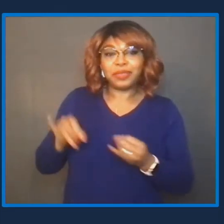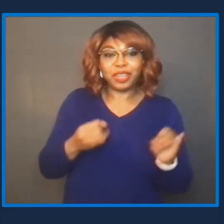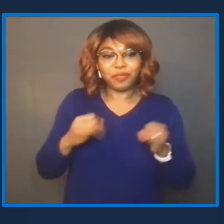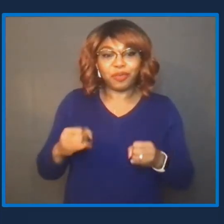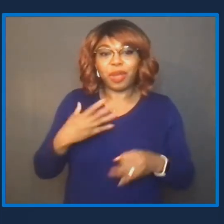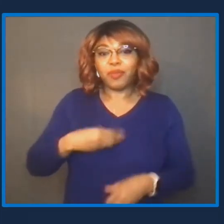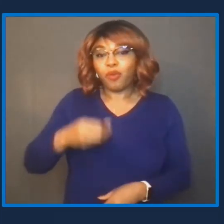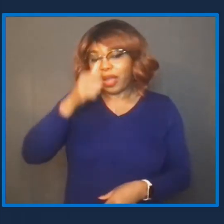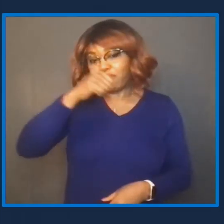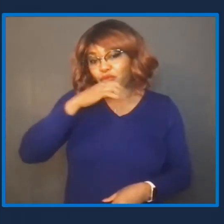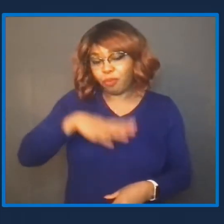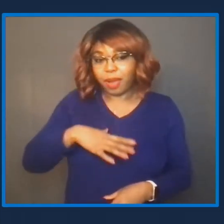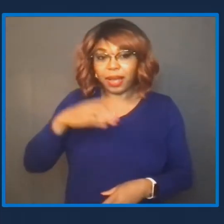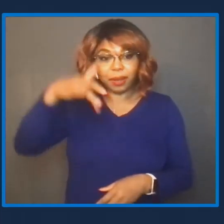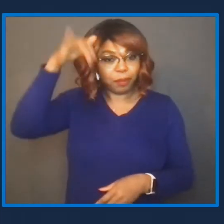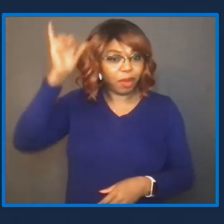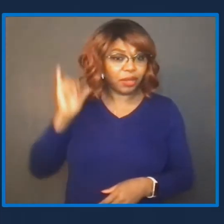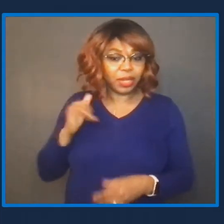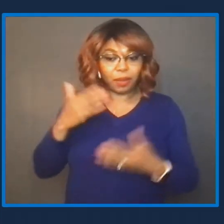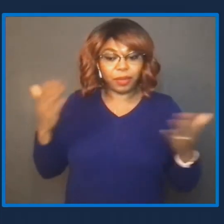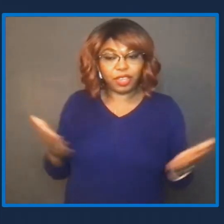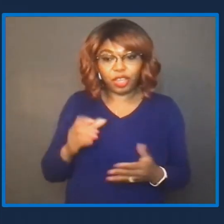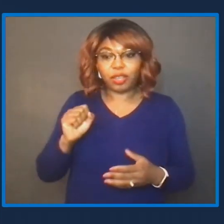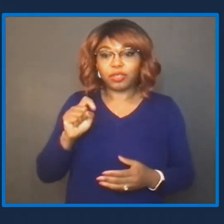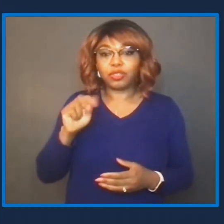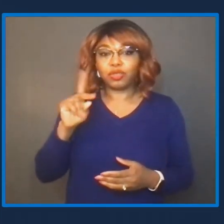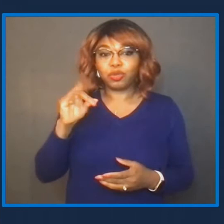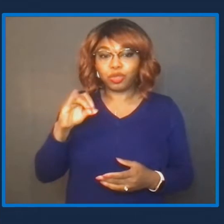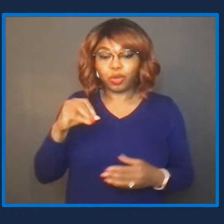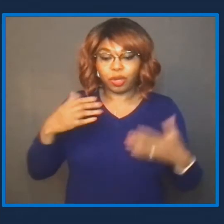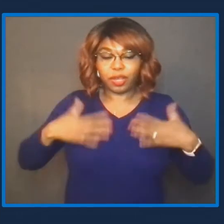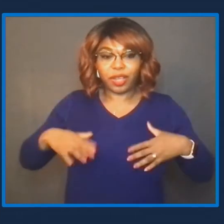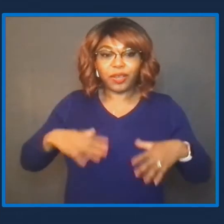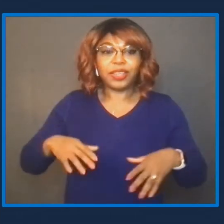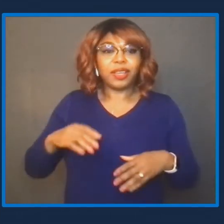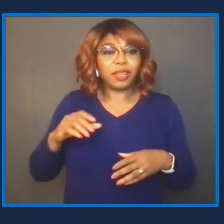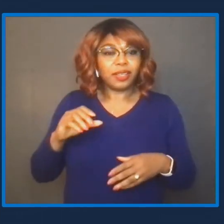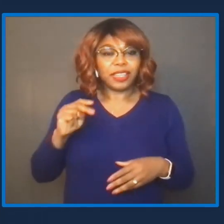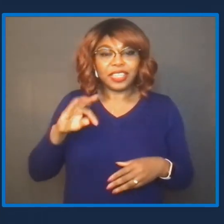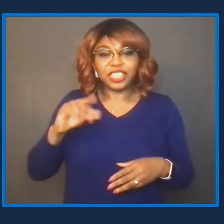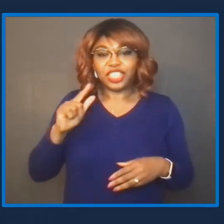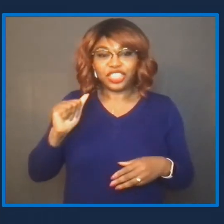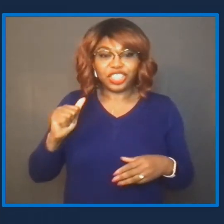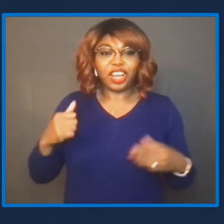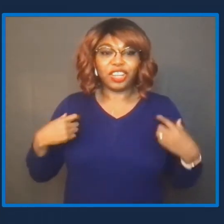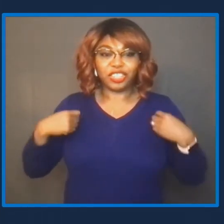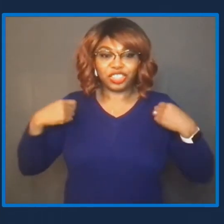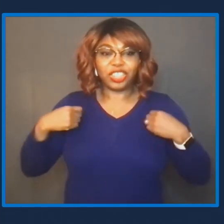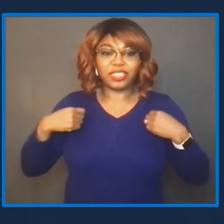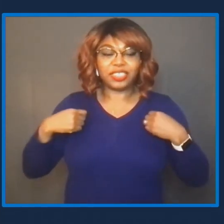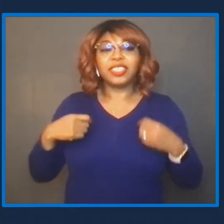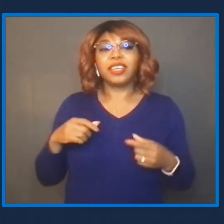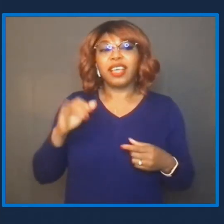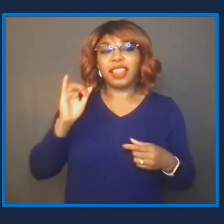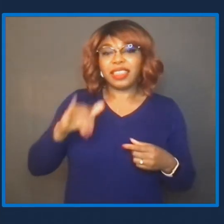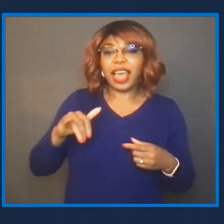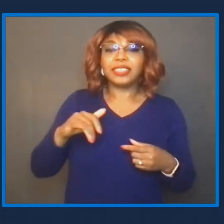I'm here at the studios wearing a ninja cat shirt. So ninja cat shirt is a beloved cat